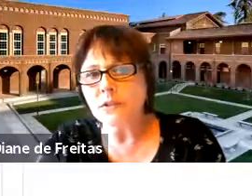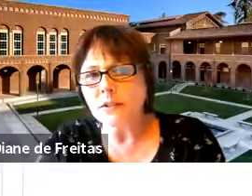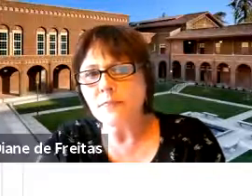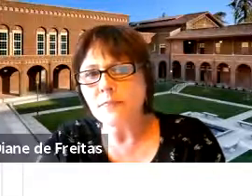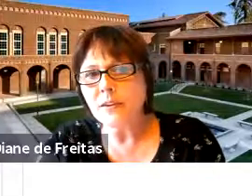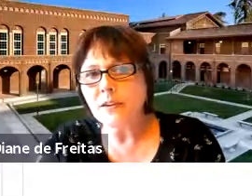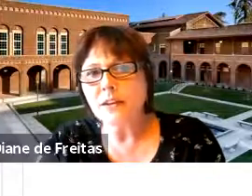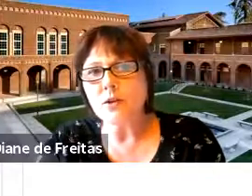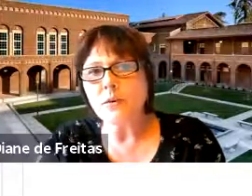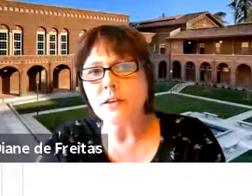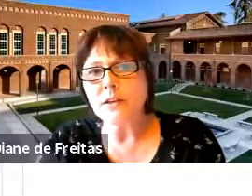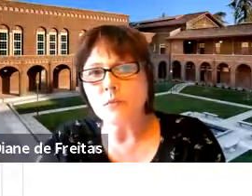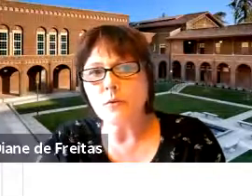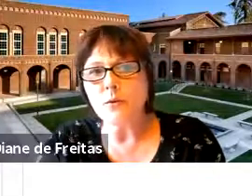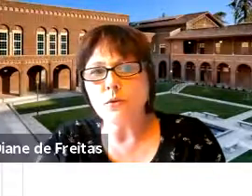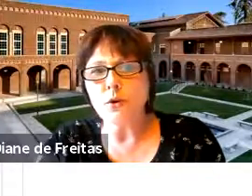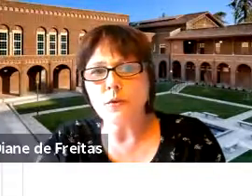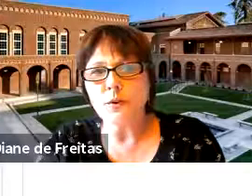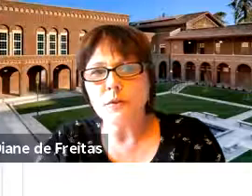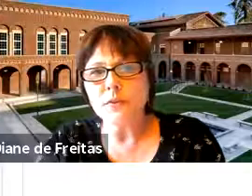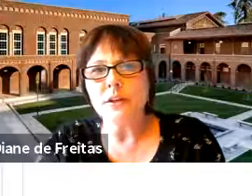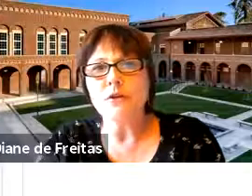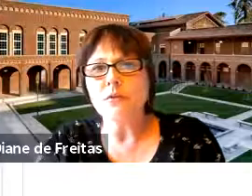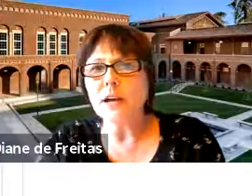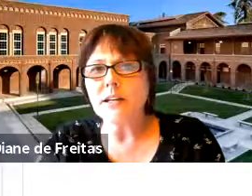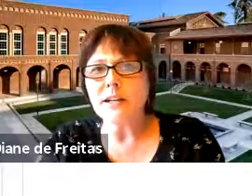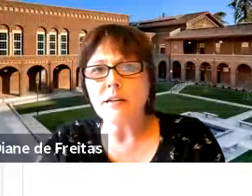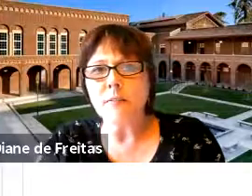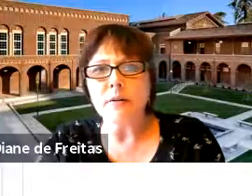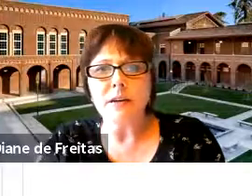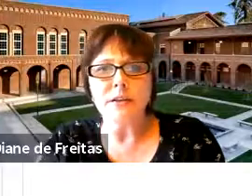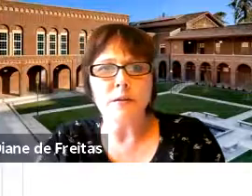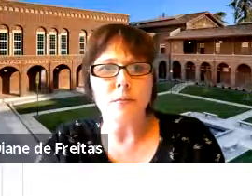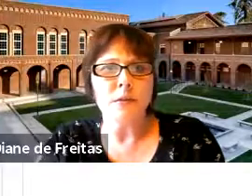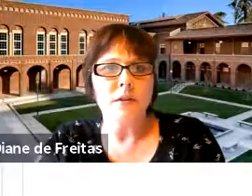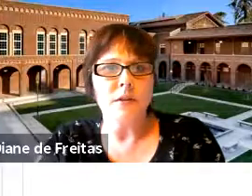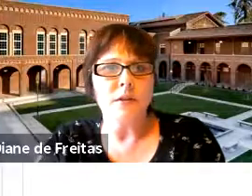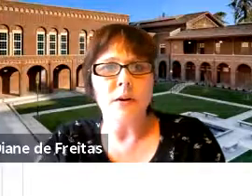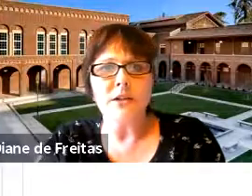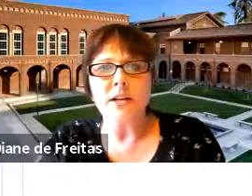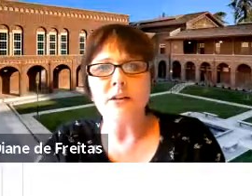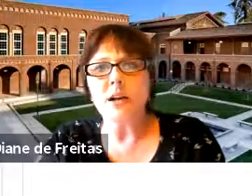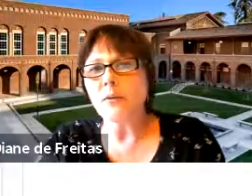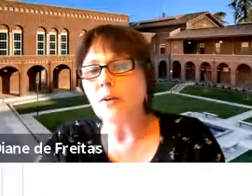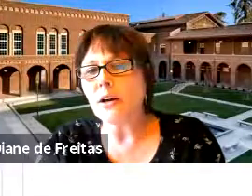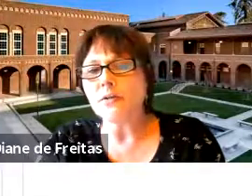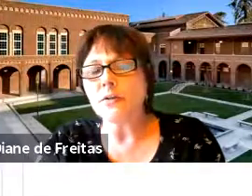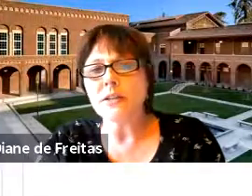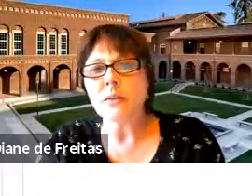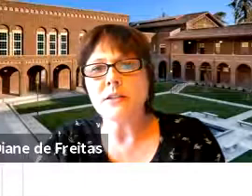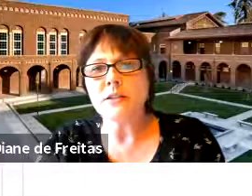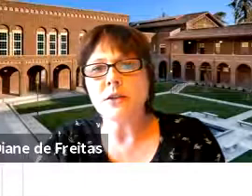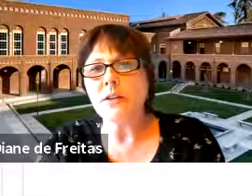system. So we move those over, you do not need, I probably have a help. A rationale is not required for these methods. So you don't